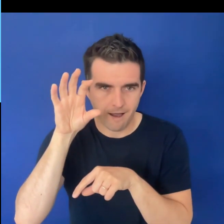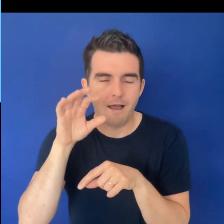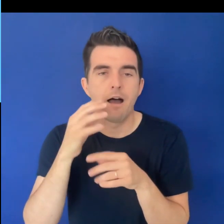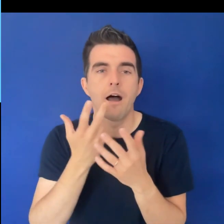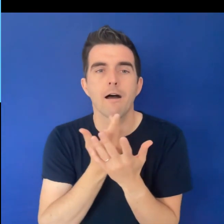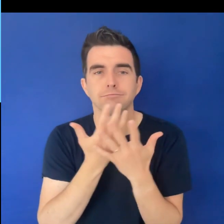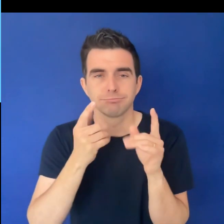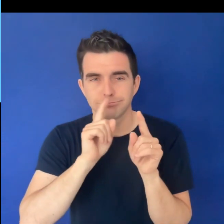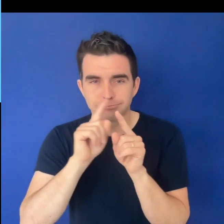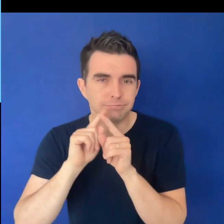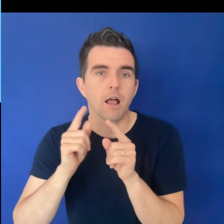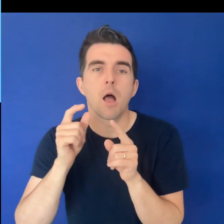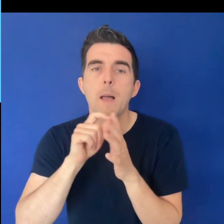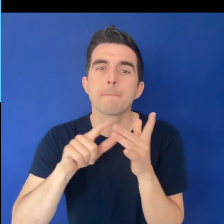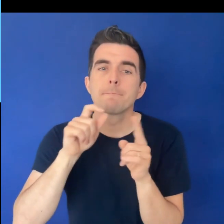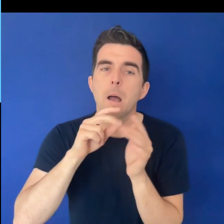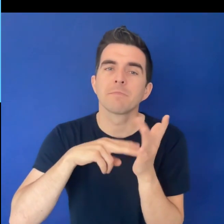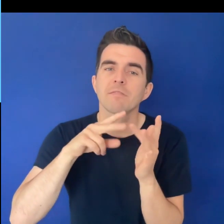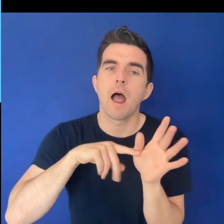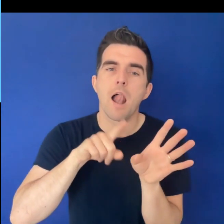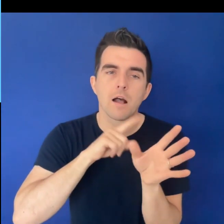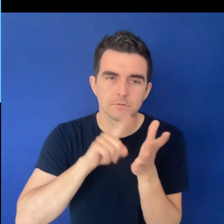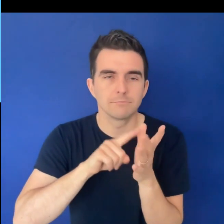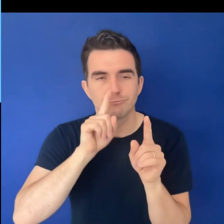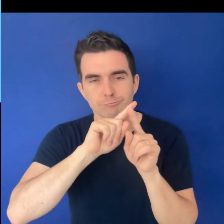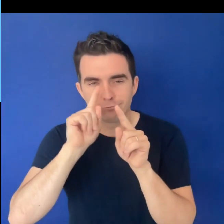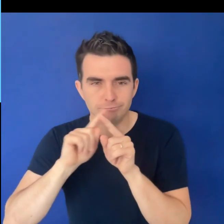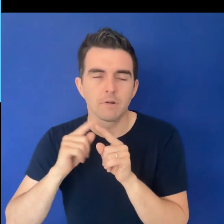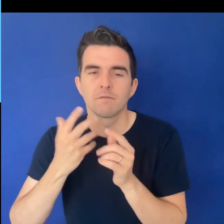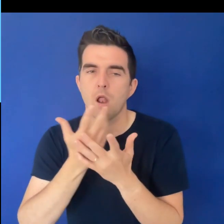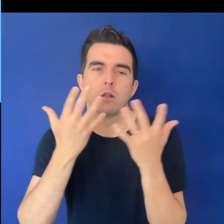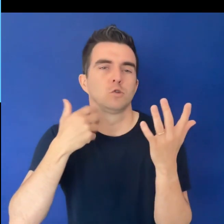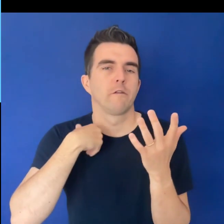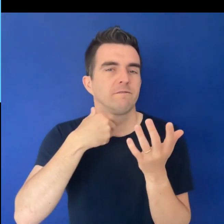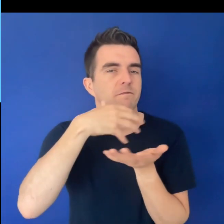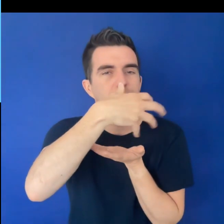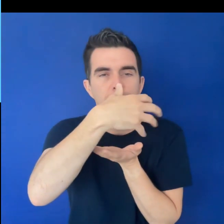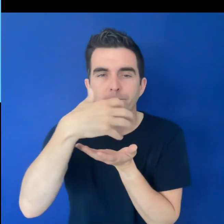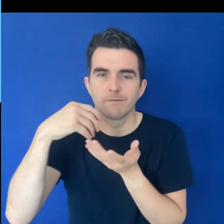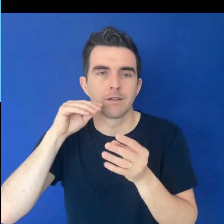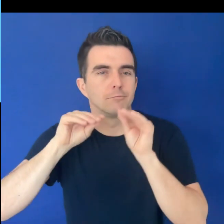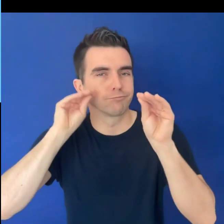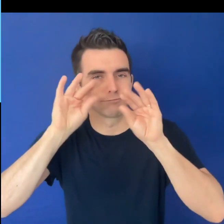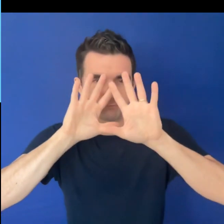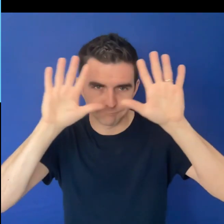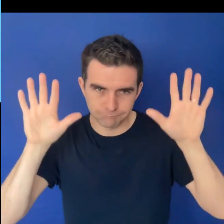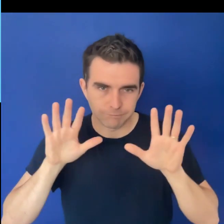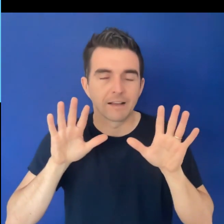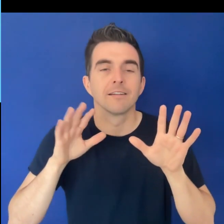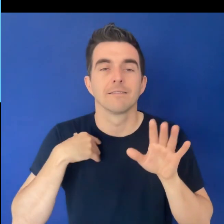a display holding various Pop-Vinyl figures from various franchises that I’ve accumulated,